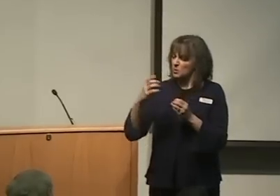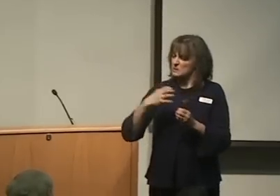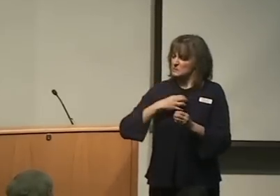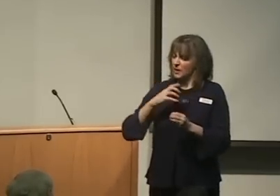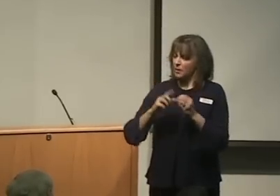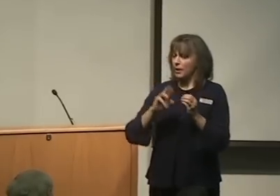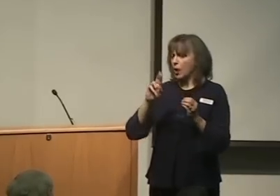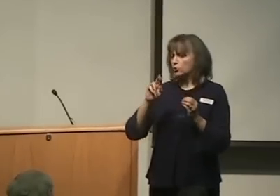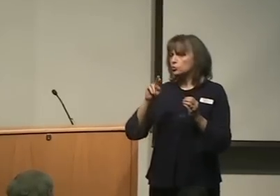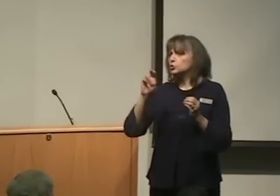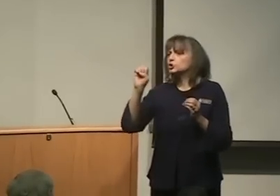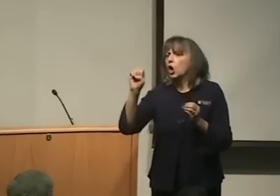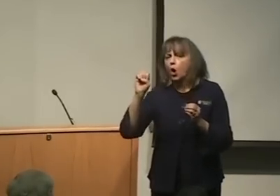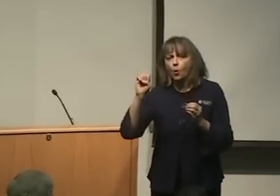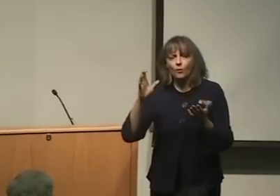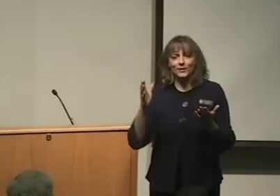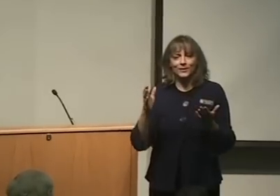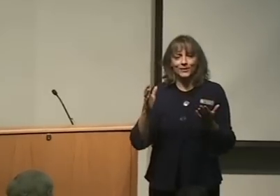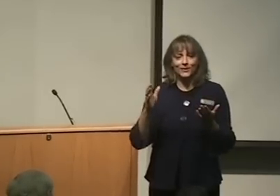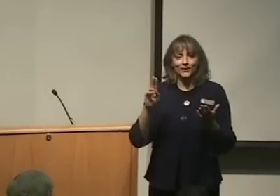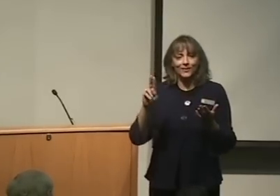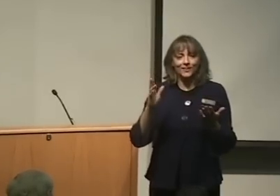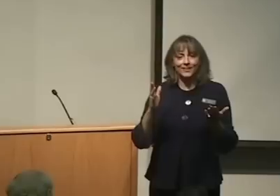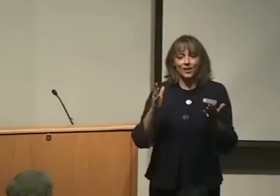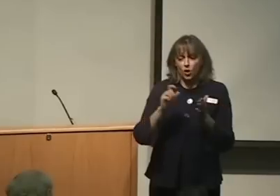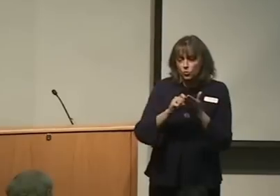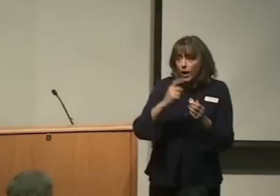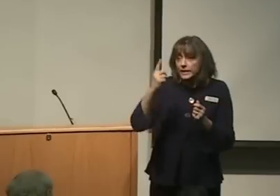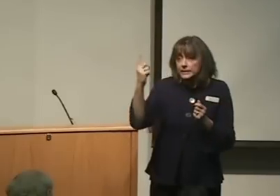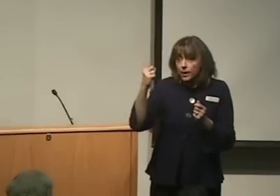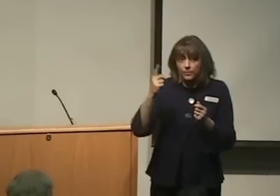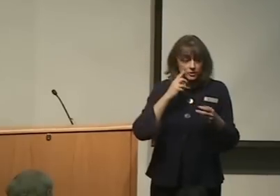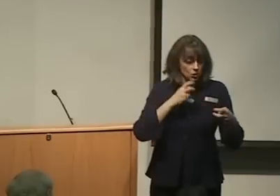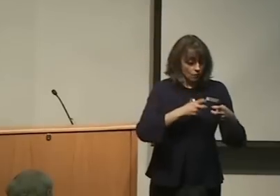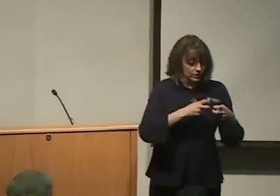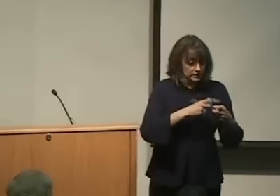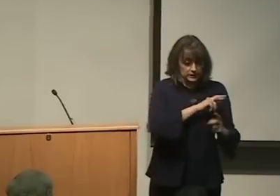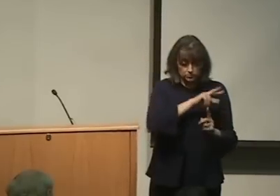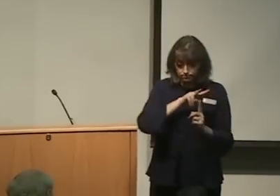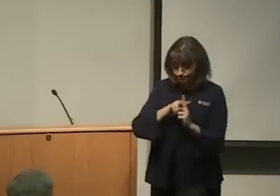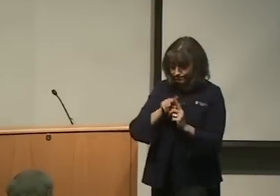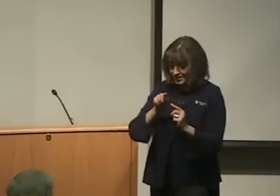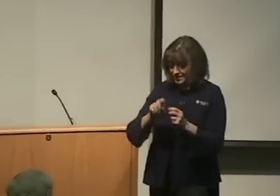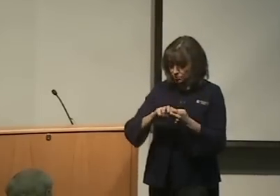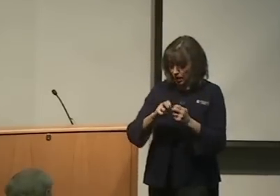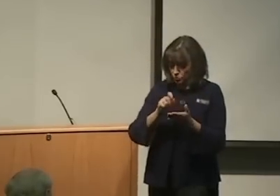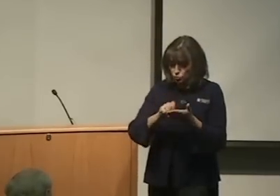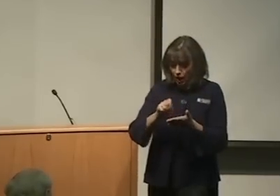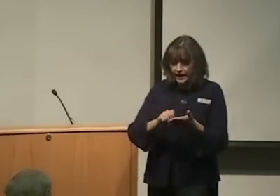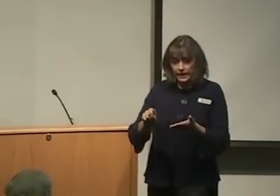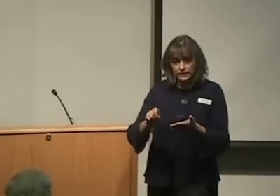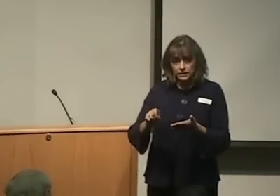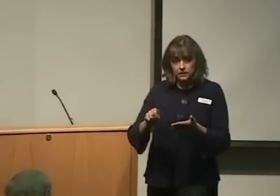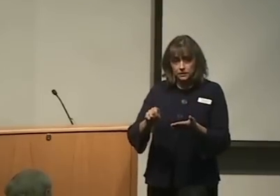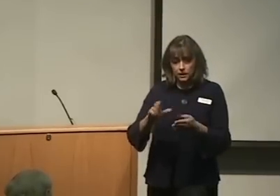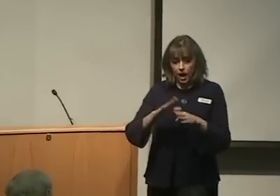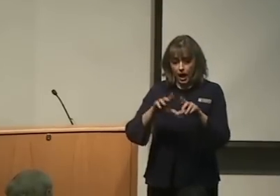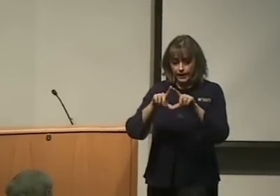Write how you could apply this kind of physics to solve X kind of problem. And bring it to class, pass it to your neighbor who turns it